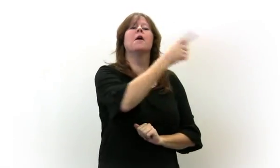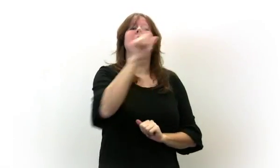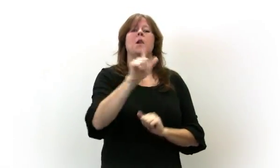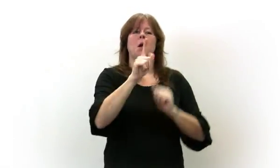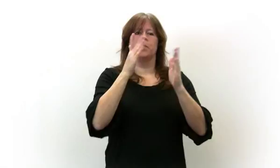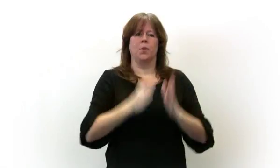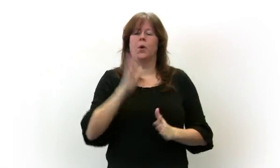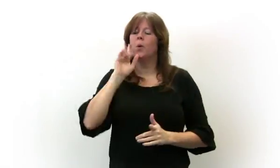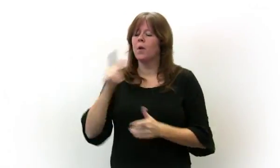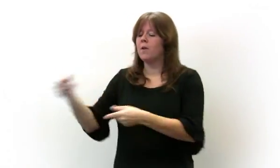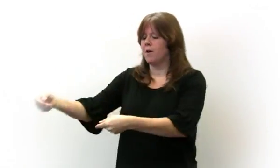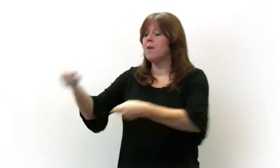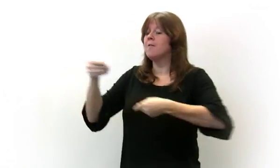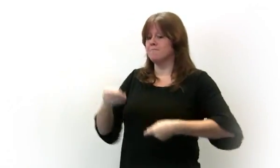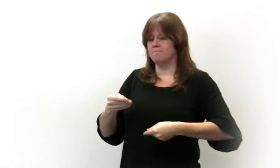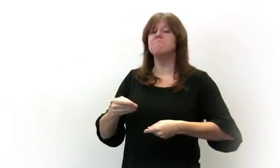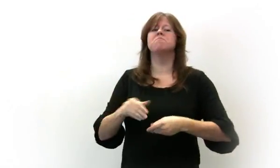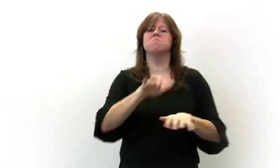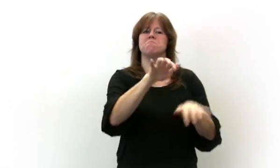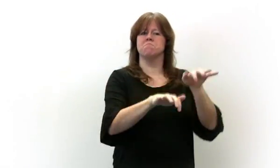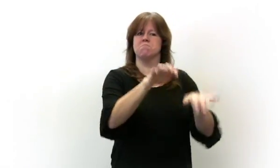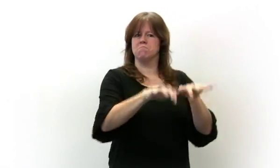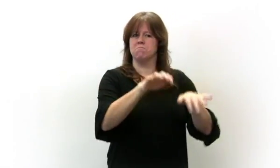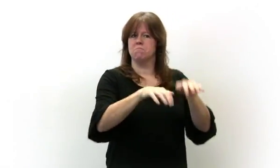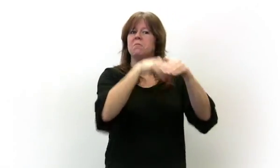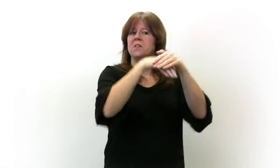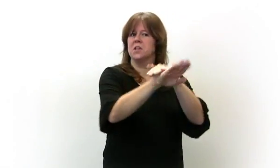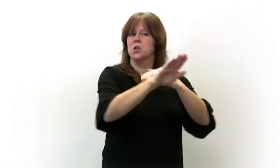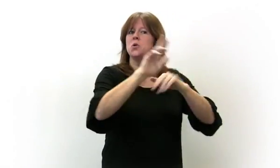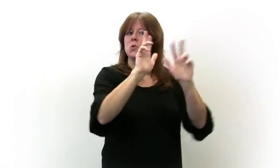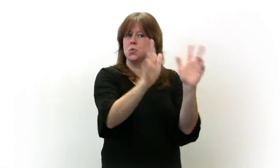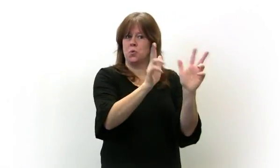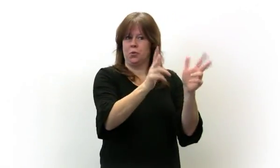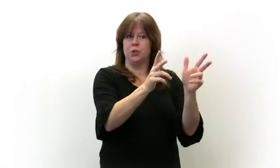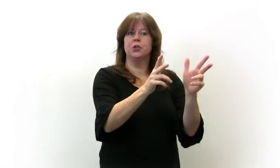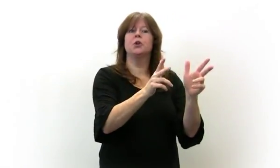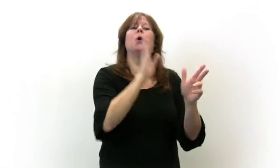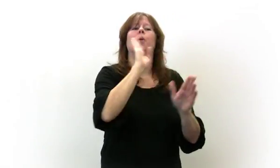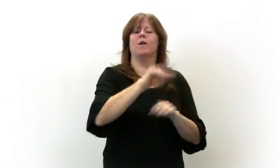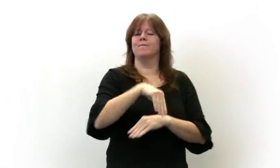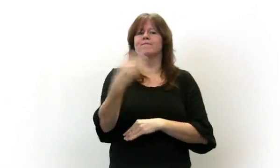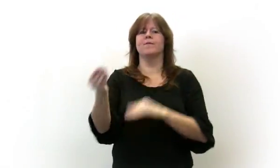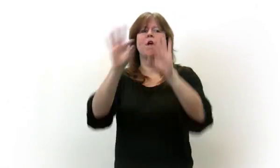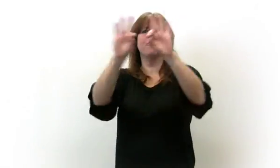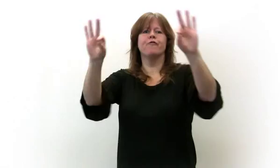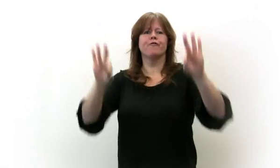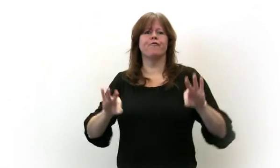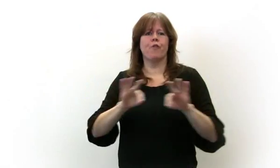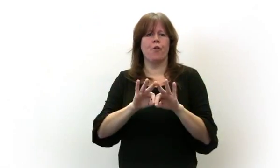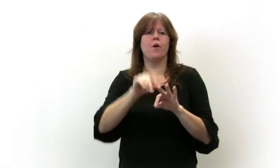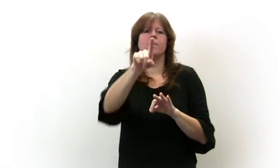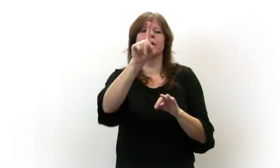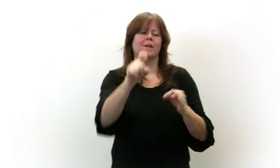The librarian will enter your information into the computer. The librarian will give you a form to sign